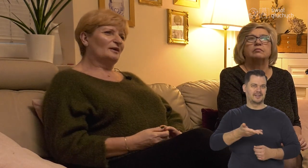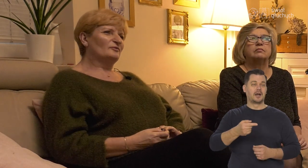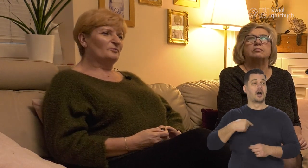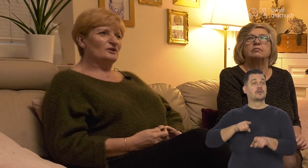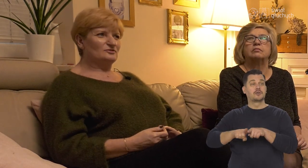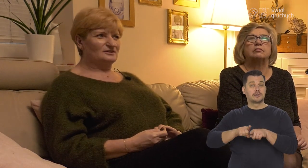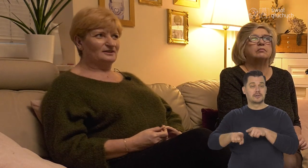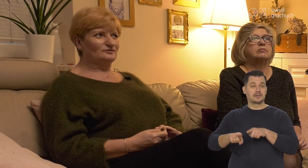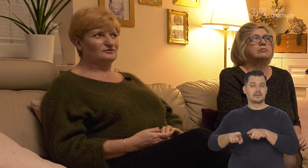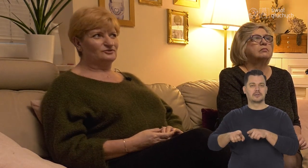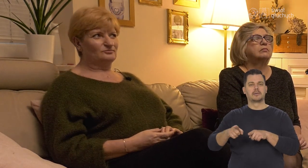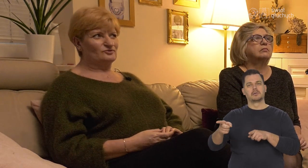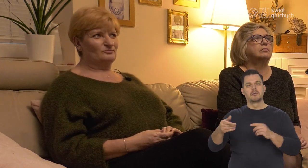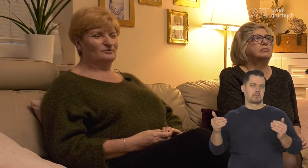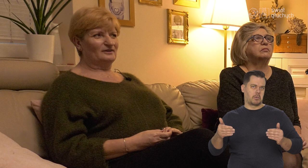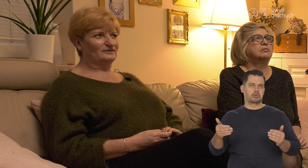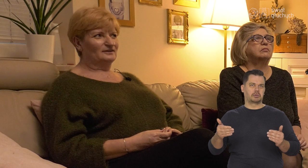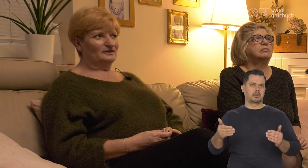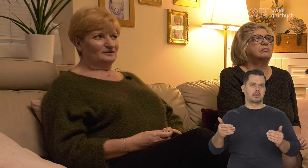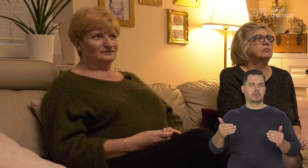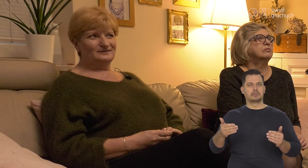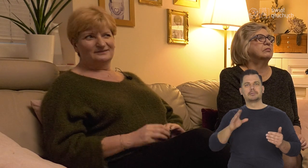And as I say, my sister is so quite, you could even....